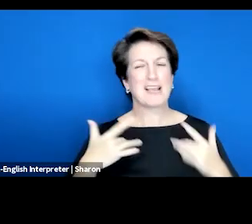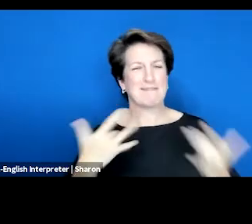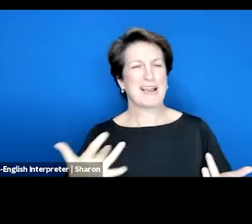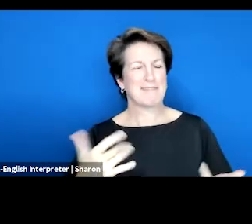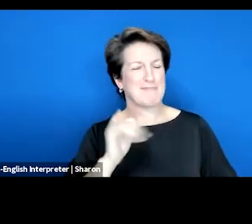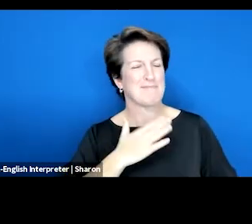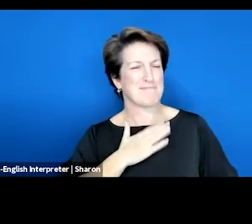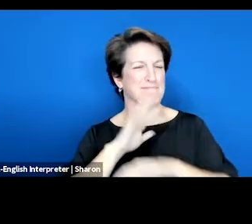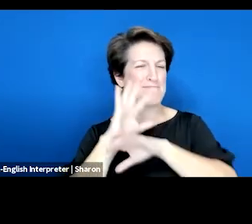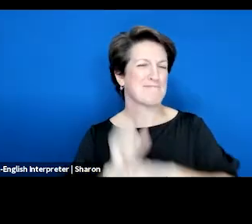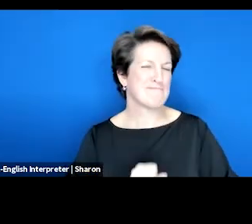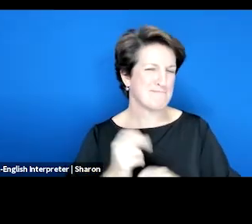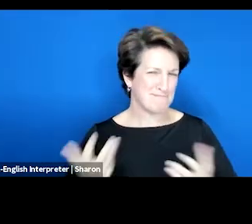currently in the vaccine rollout. My name is Wendy Porch I am the executive